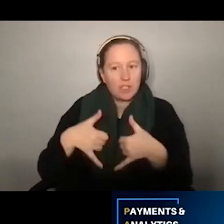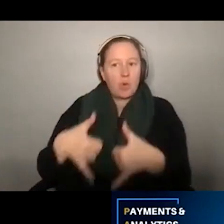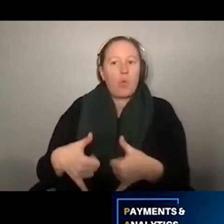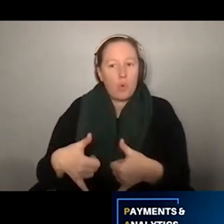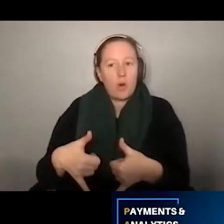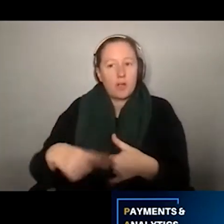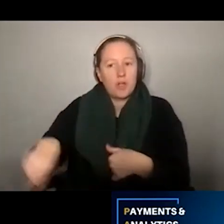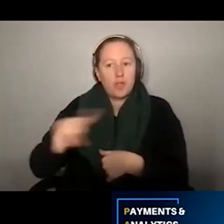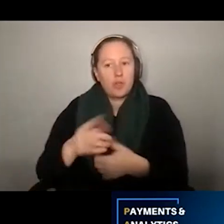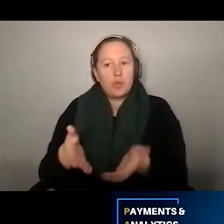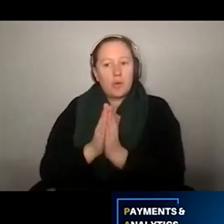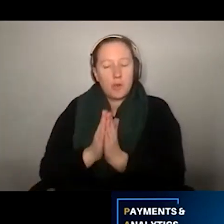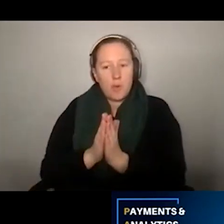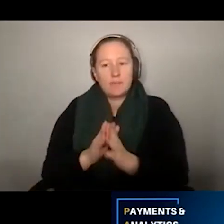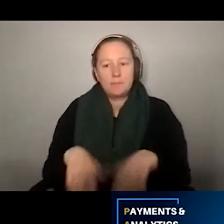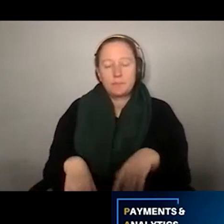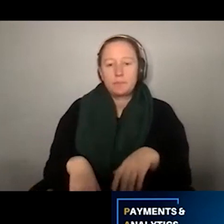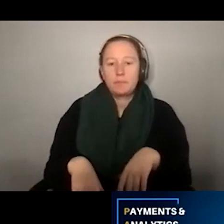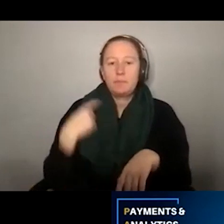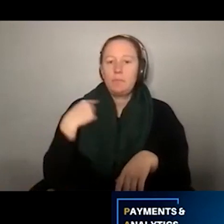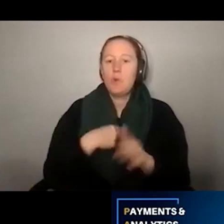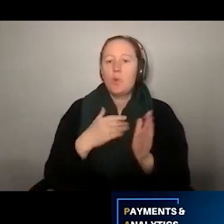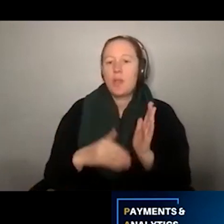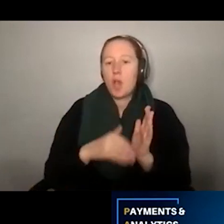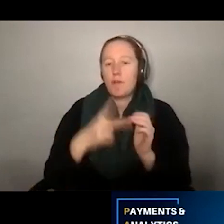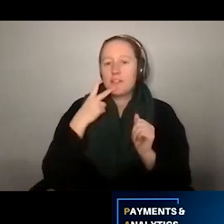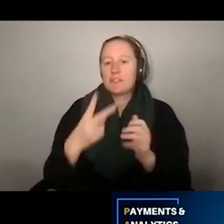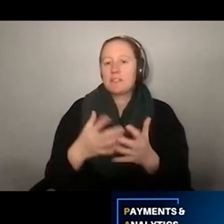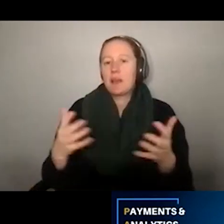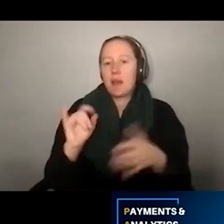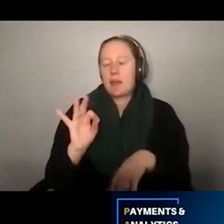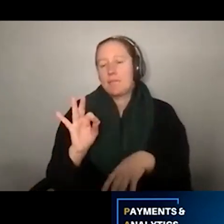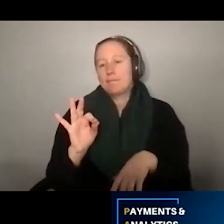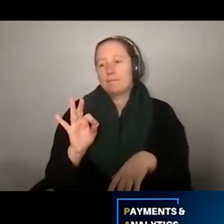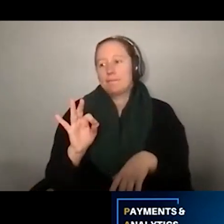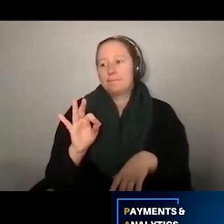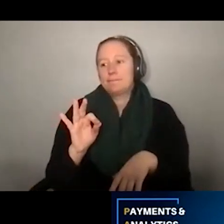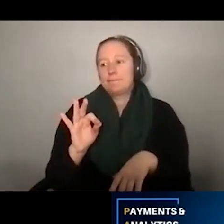We often see, unfortunately, a lot of canned responses